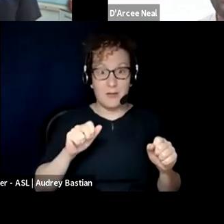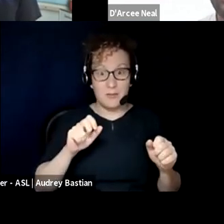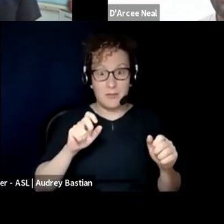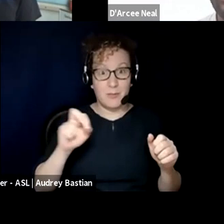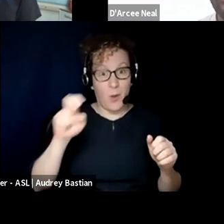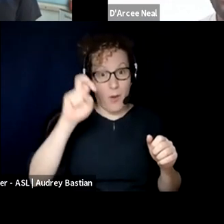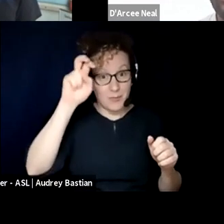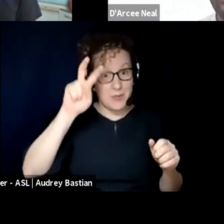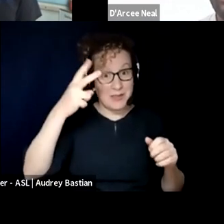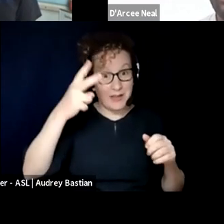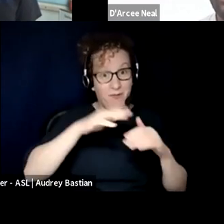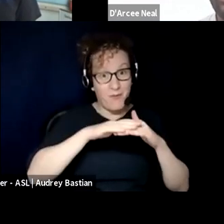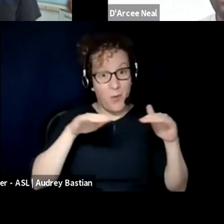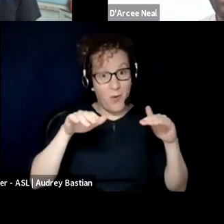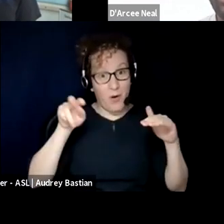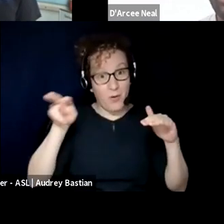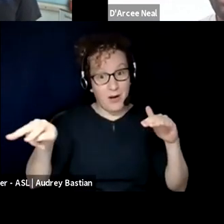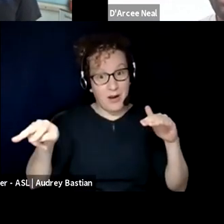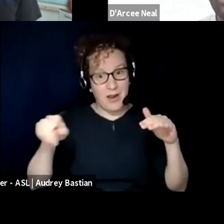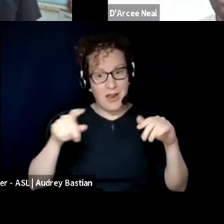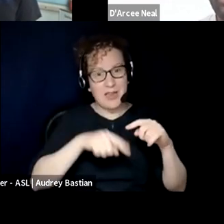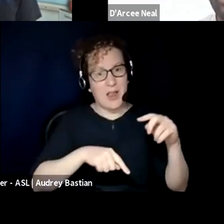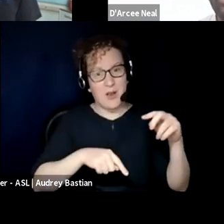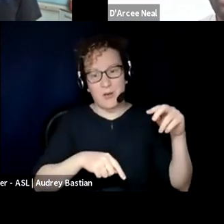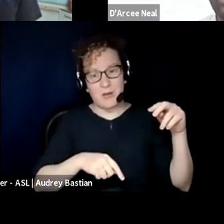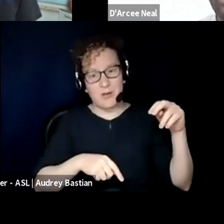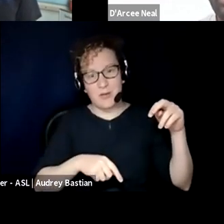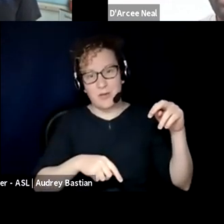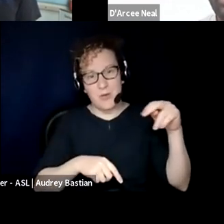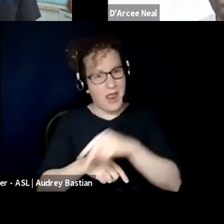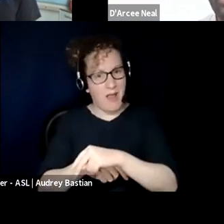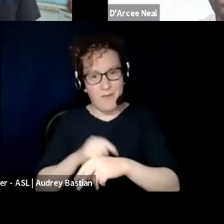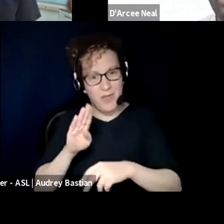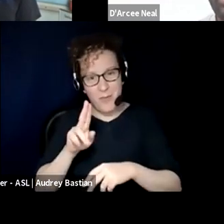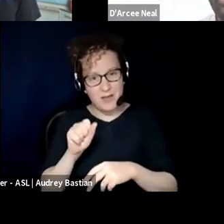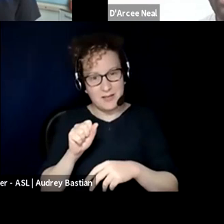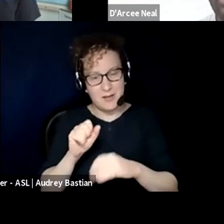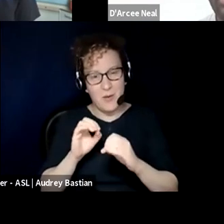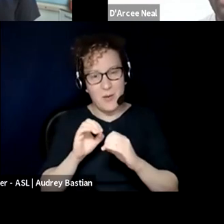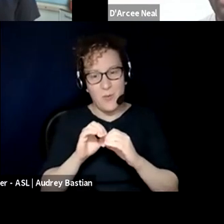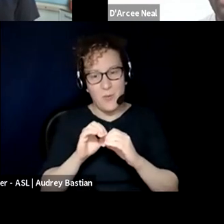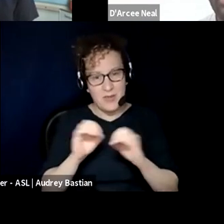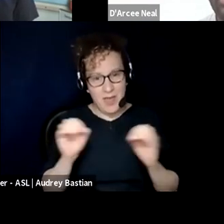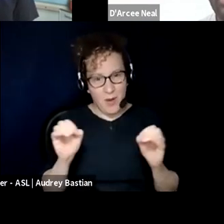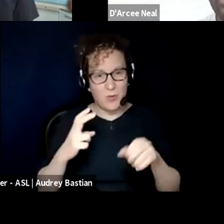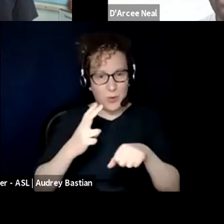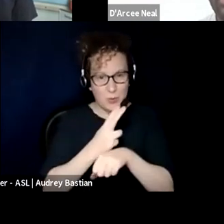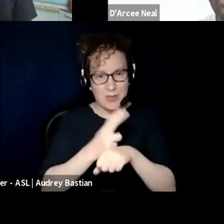the second floor, I could not go down from the bus the bus without using the ramp to get off with